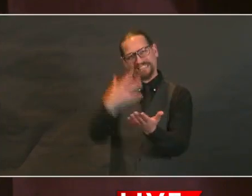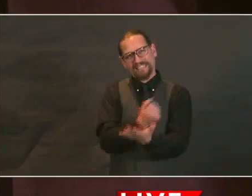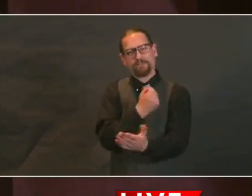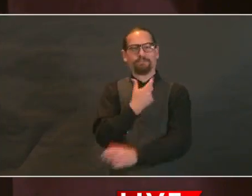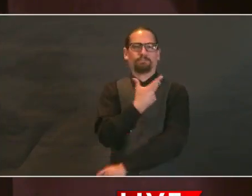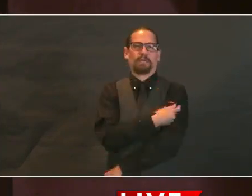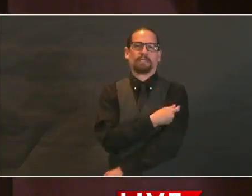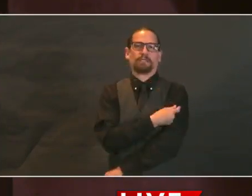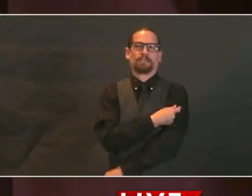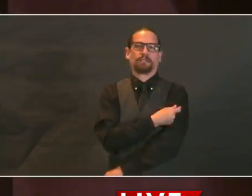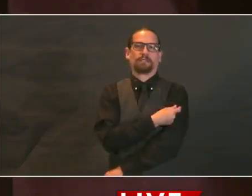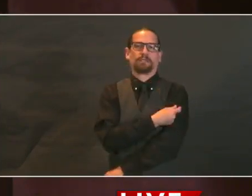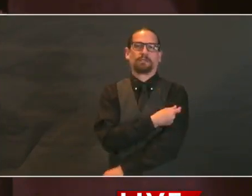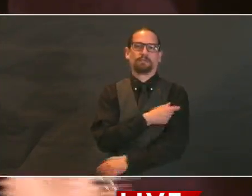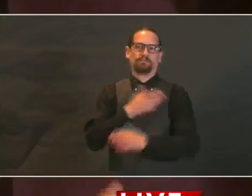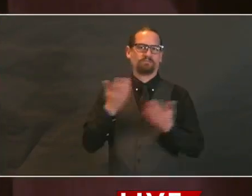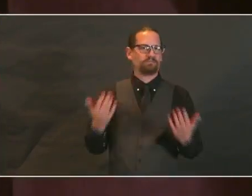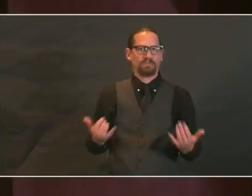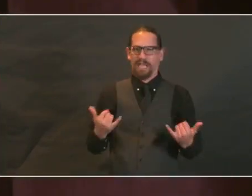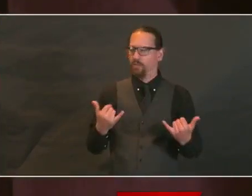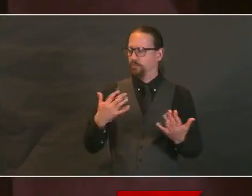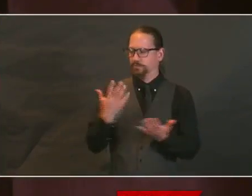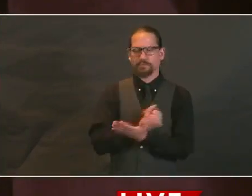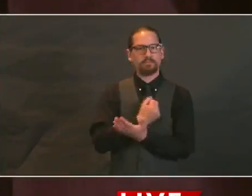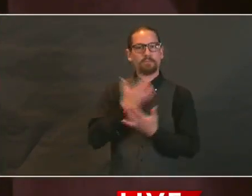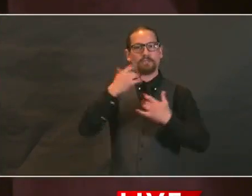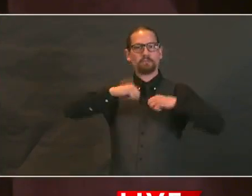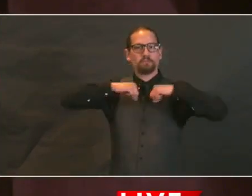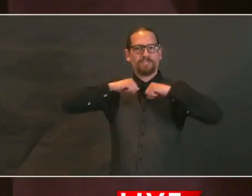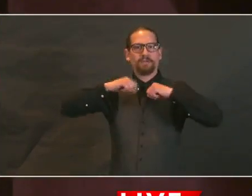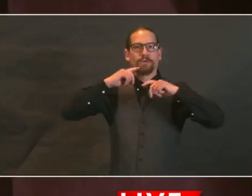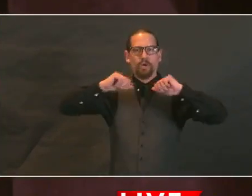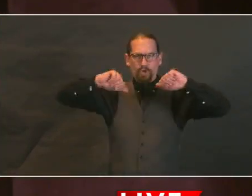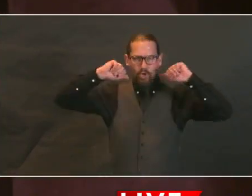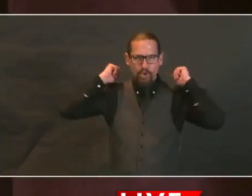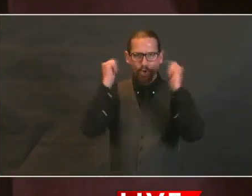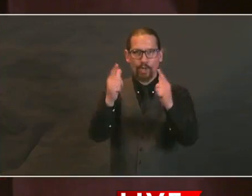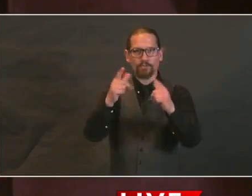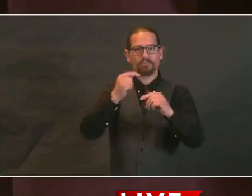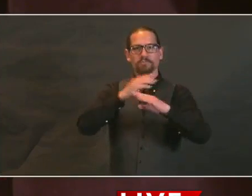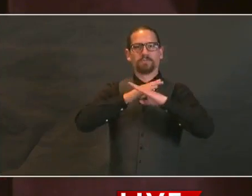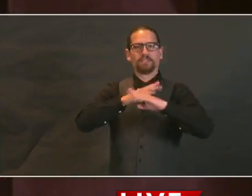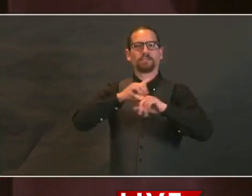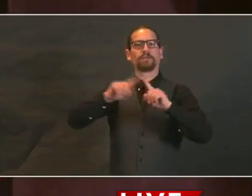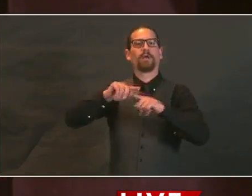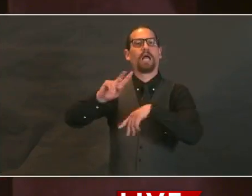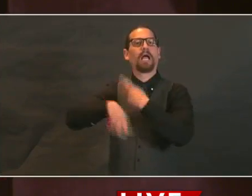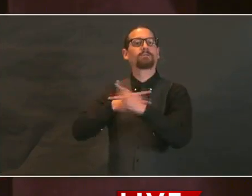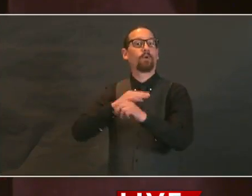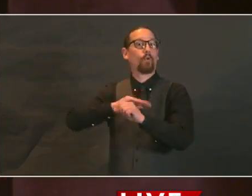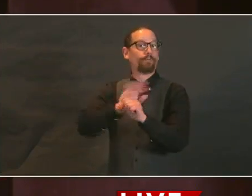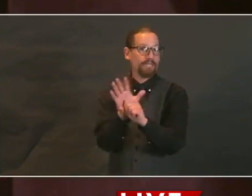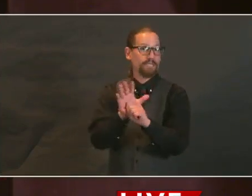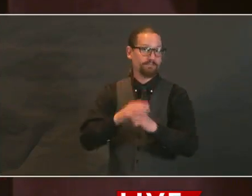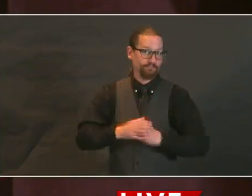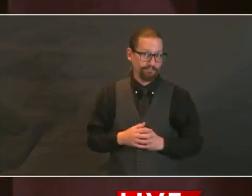CORONAVIRUS BEEN AFFECTED. HAD COVID-19 IN THE PAST, YOU SHOULD GET VACCINATED NOW TO